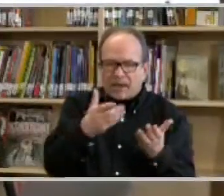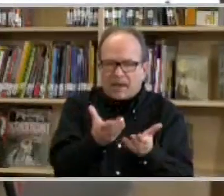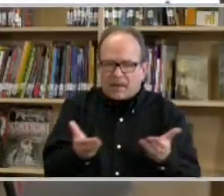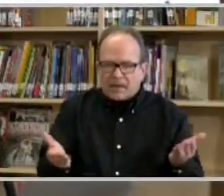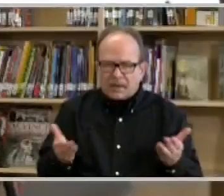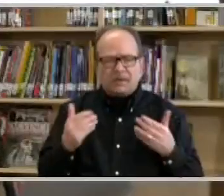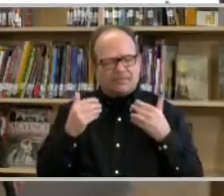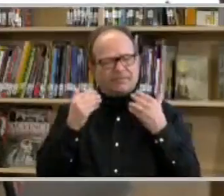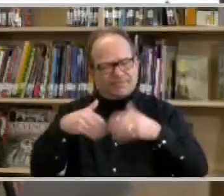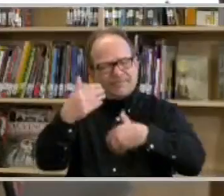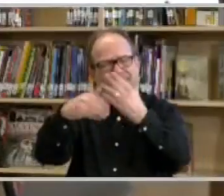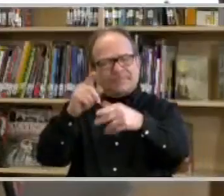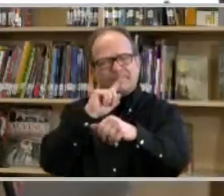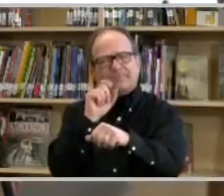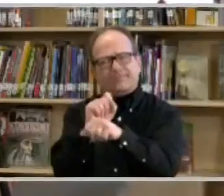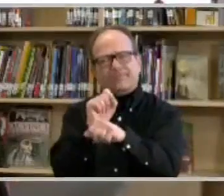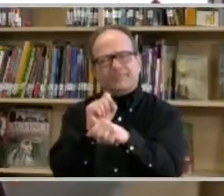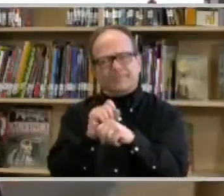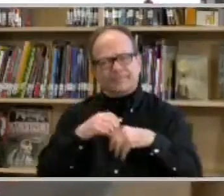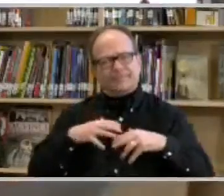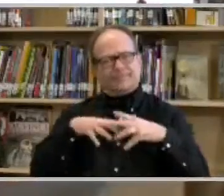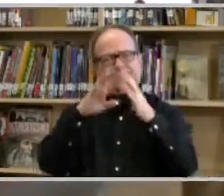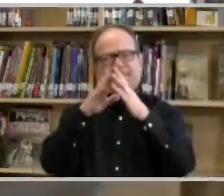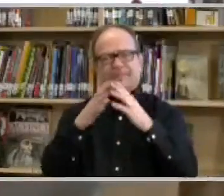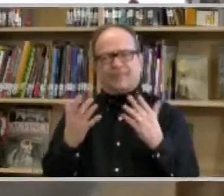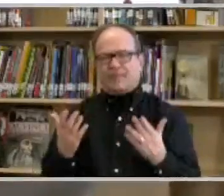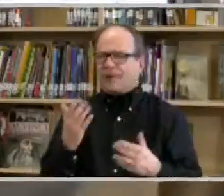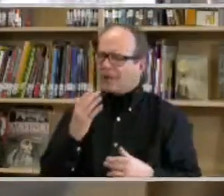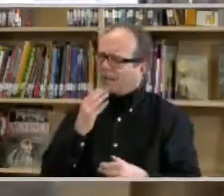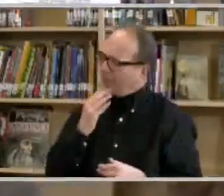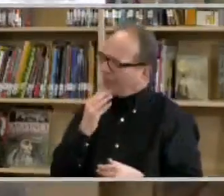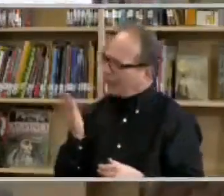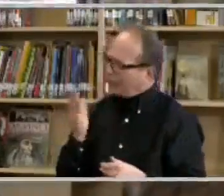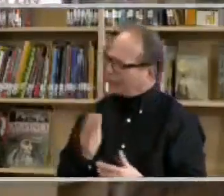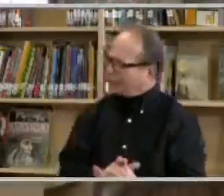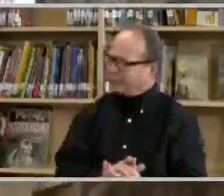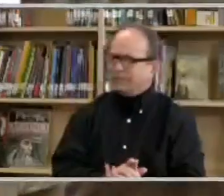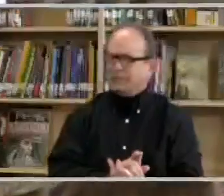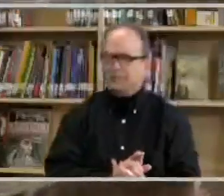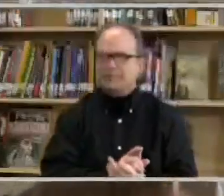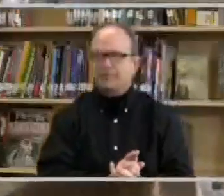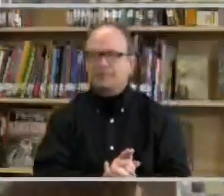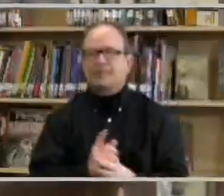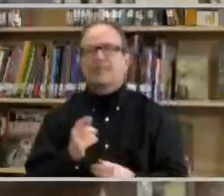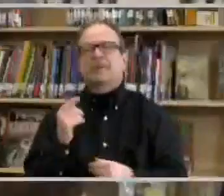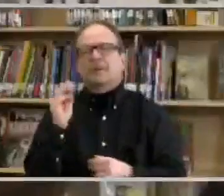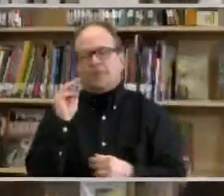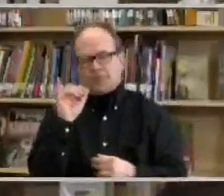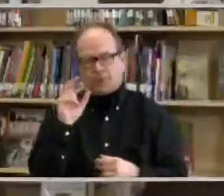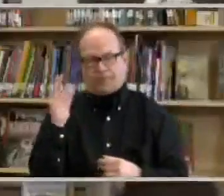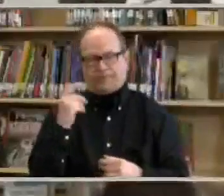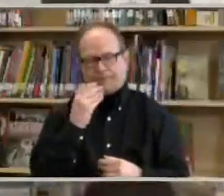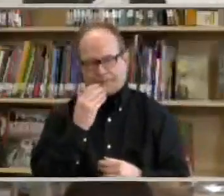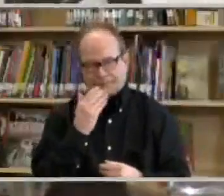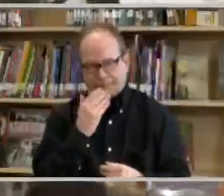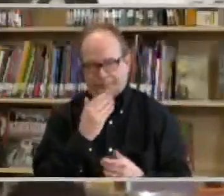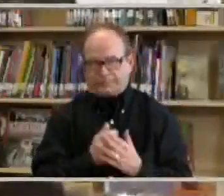IAFTER YOU PROVIDE THE RESOURCES THEN JUST ALLOW OUR PASSION TO GUIDE US THEN. THANK YOU. WELL, THANK YOU FOR SAYING